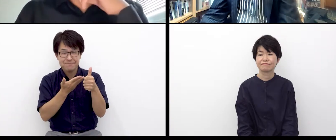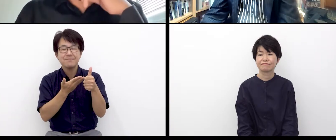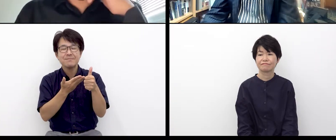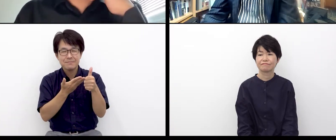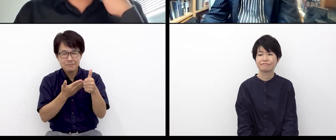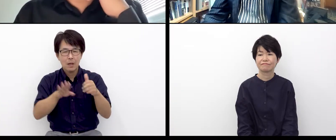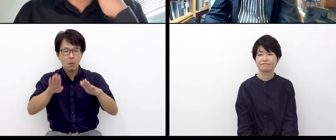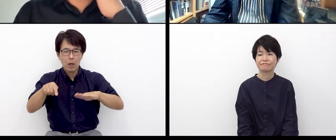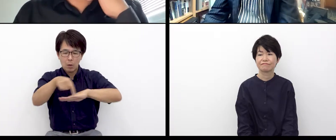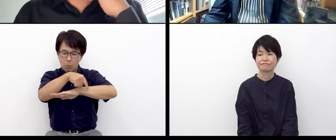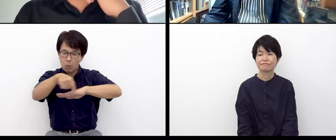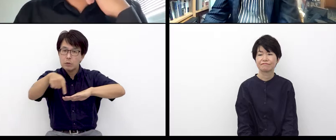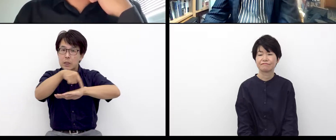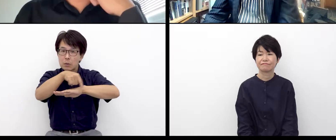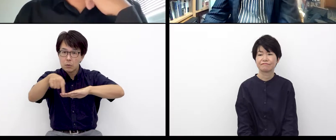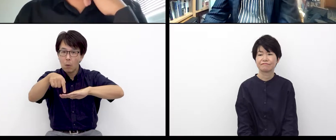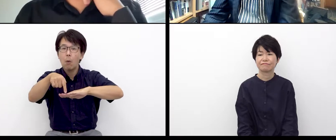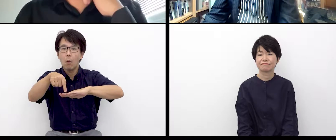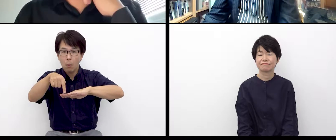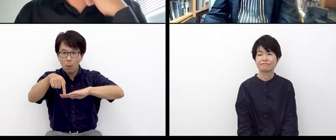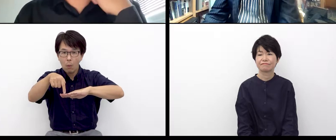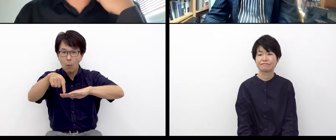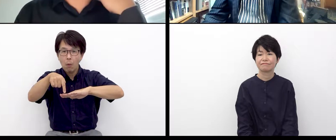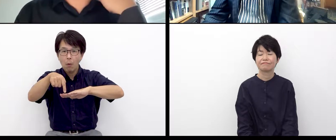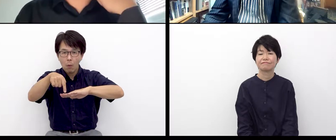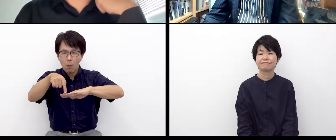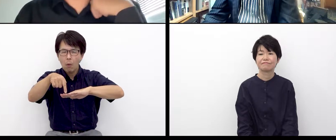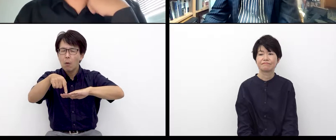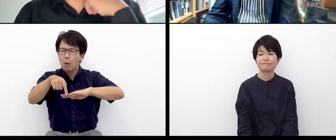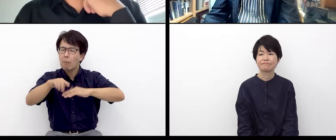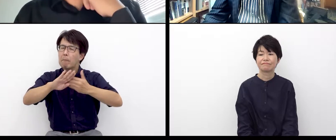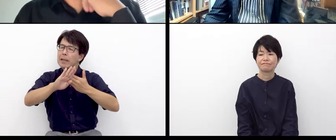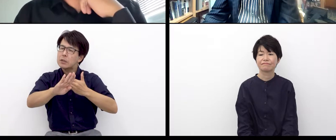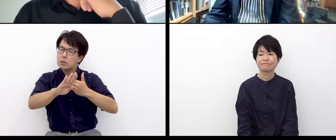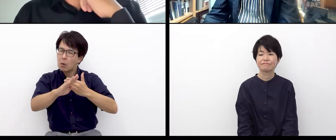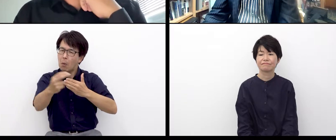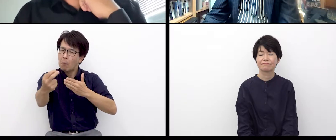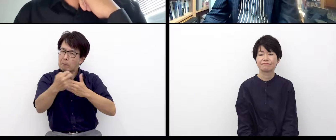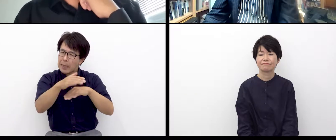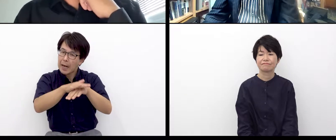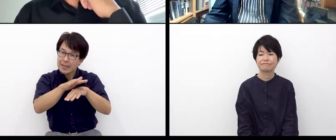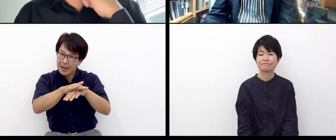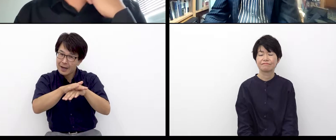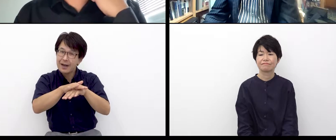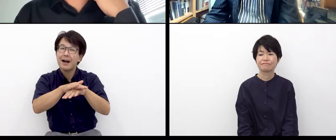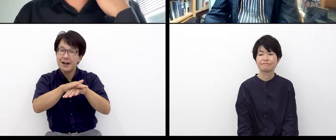we welcome him to talk here and try to see this project